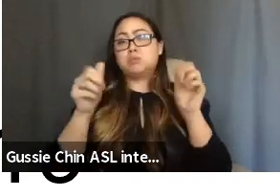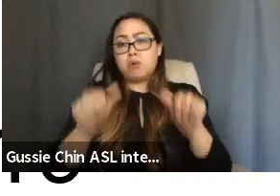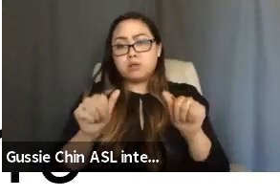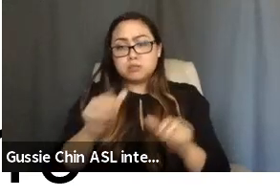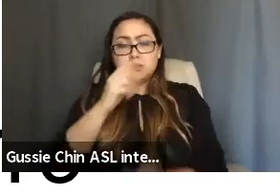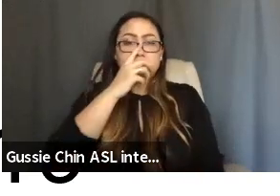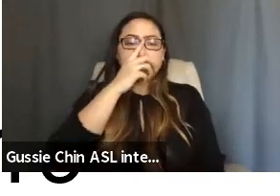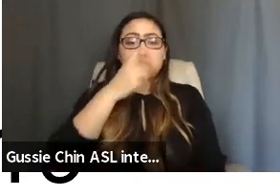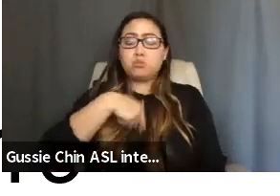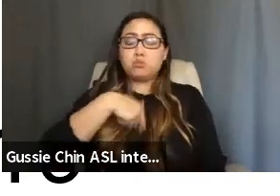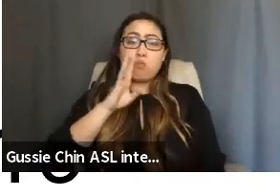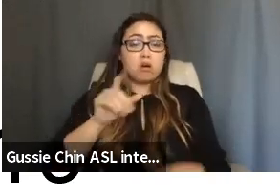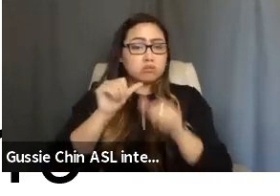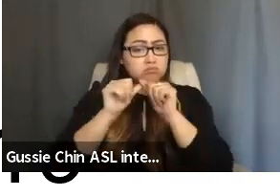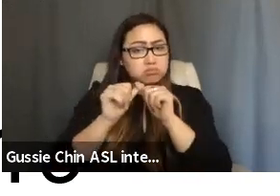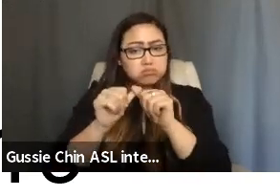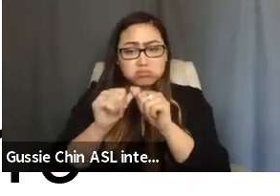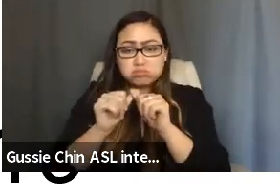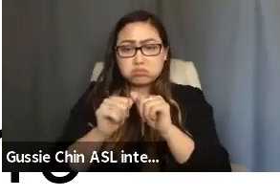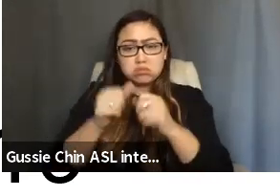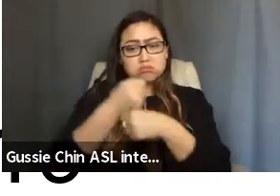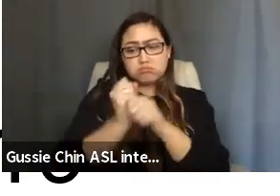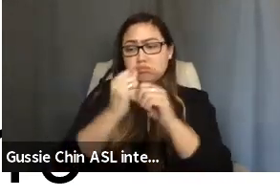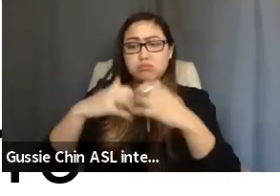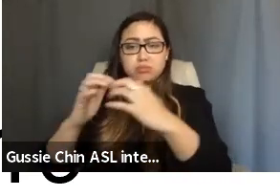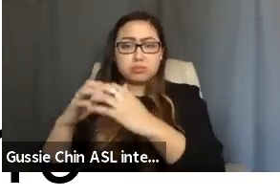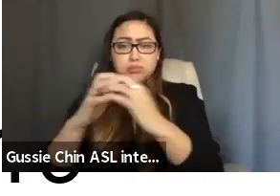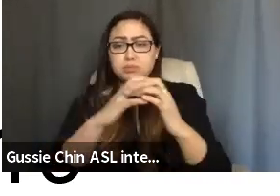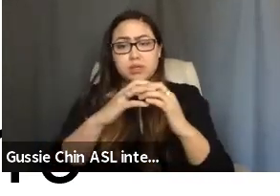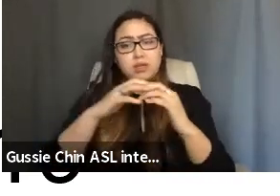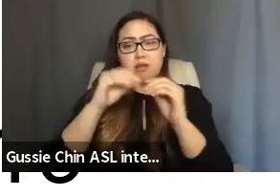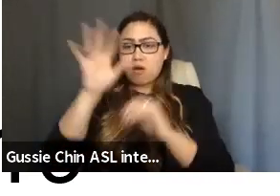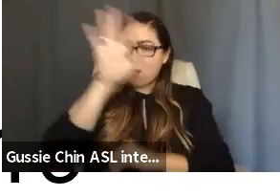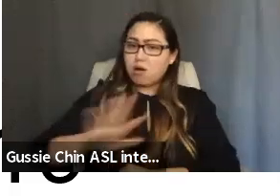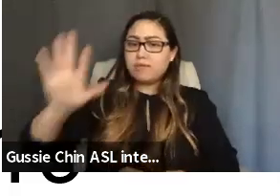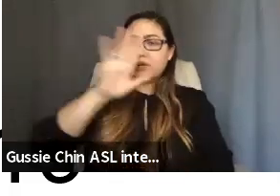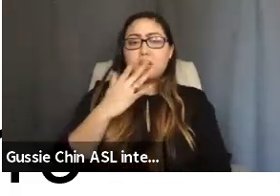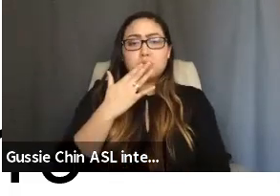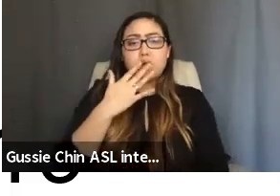We're going to be state supporting it and then providing the trainings, and then the locals will